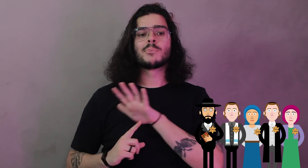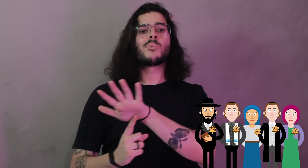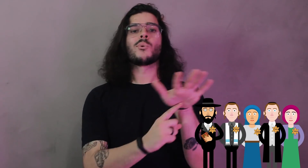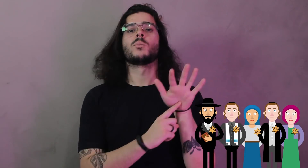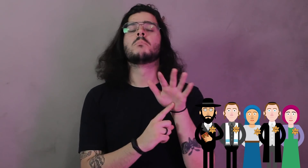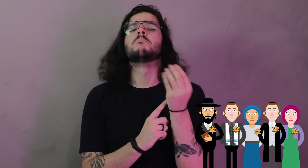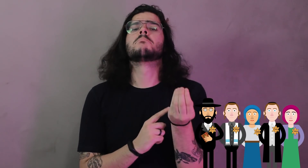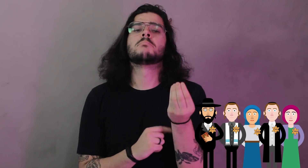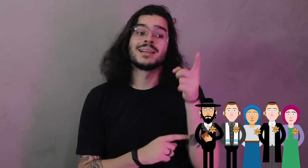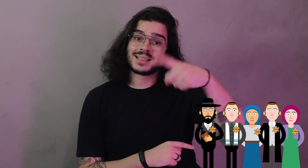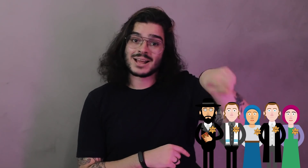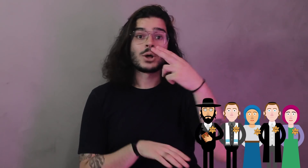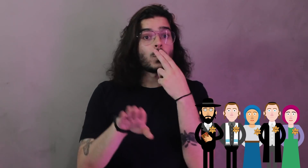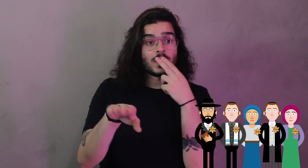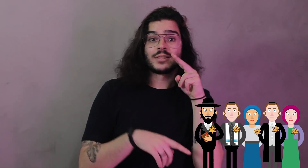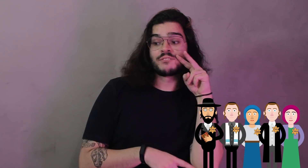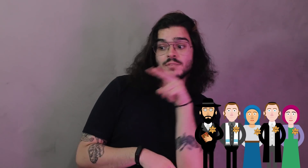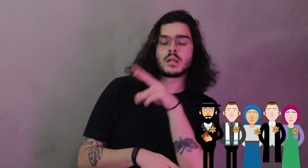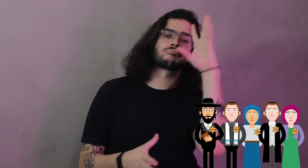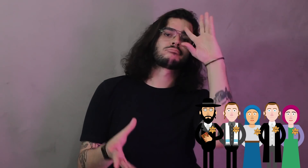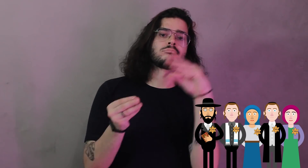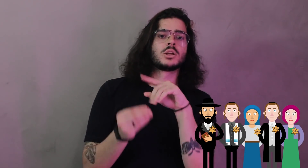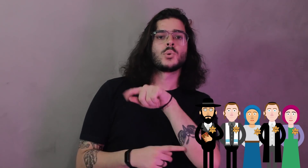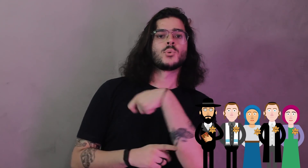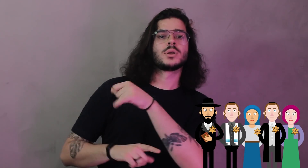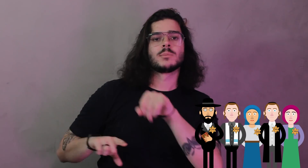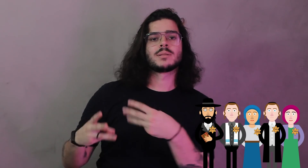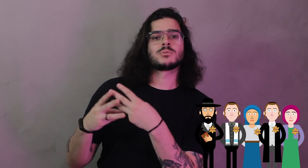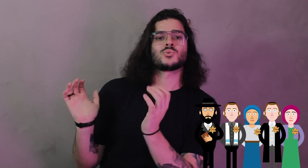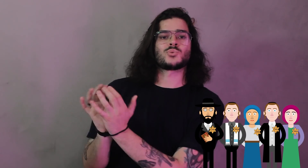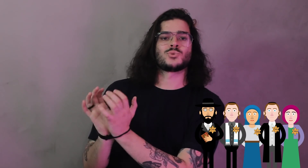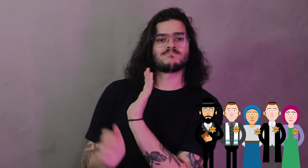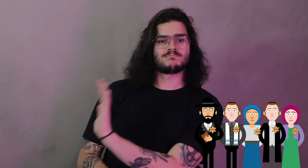so the Nazis could identify that they were Jewish.